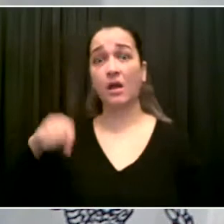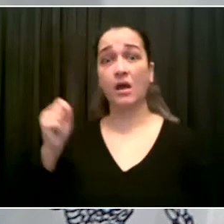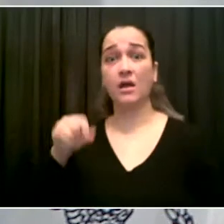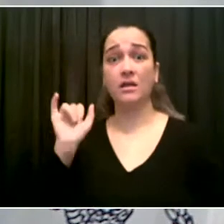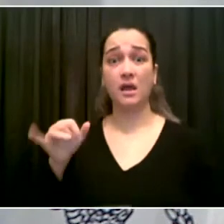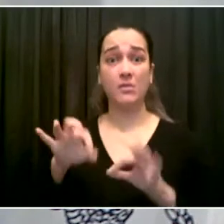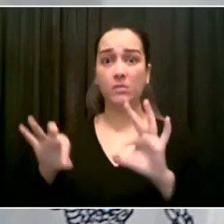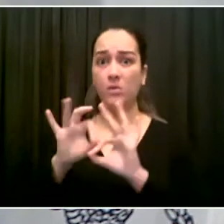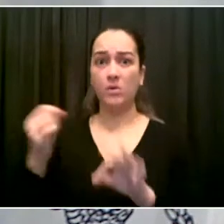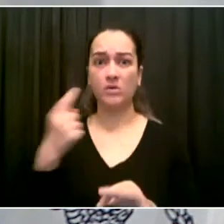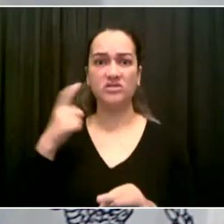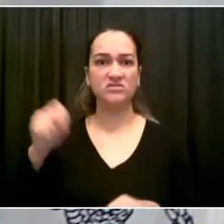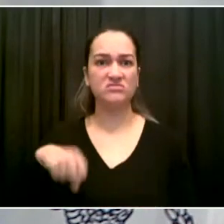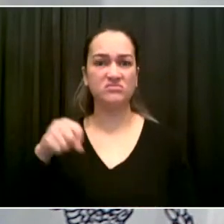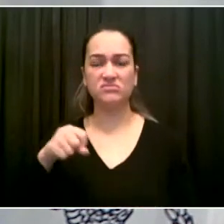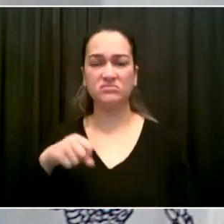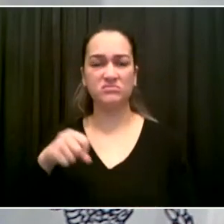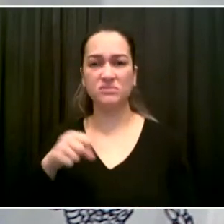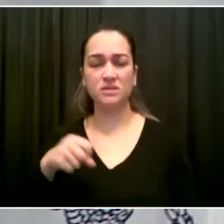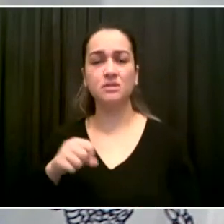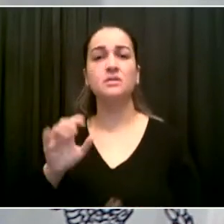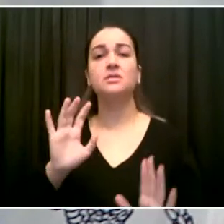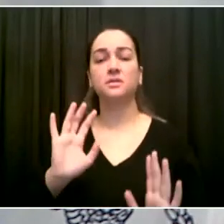PEOPLE WITH THE VIRUS. THAT'S A REAL IMPORTANT QUESTION, JAMES.